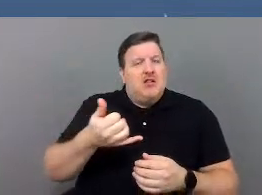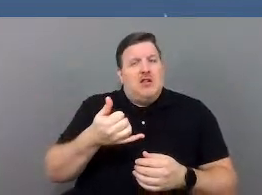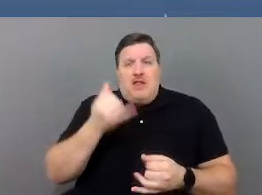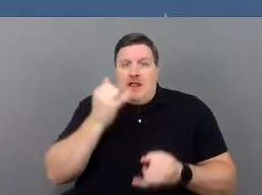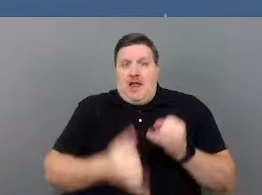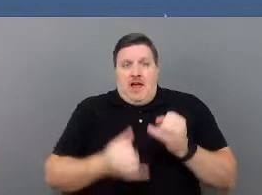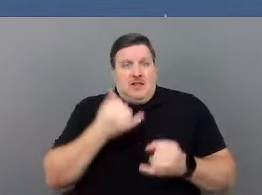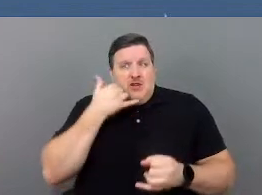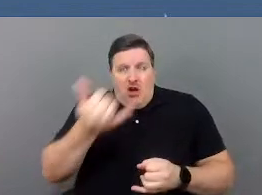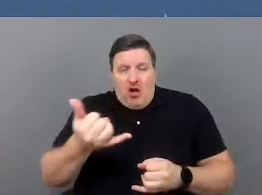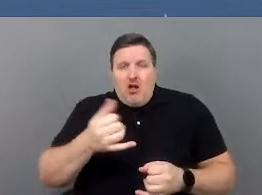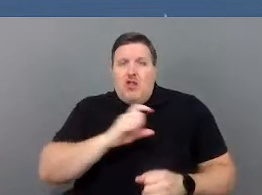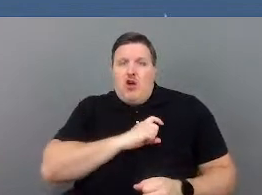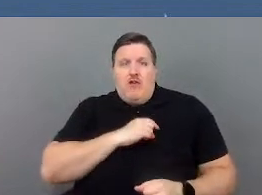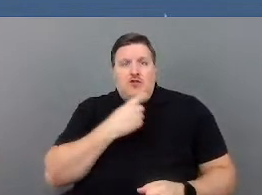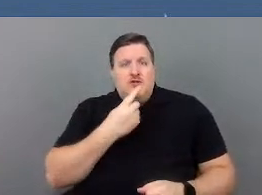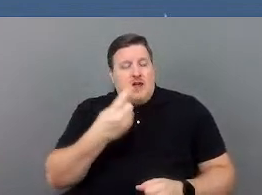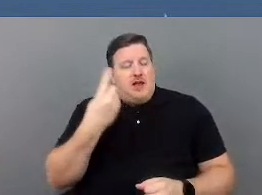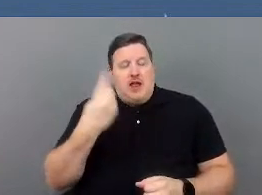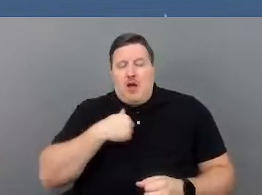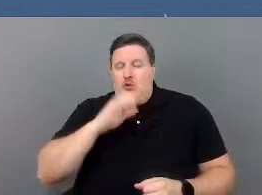THAT I COULD GO TO THE ADDRESS WITH THE PING. BUT THEY WILL NOT.